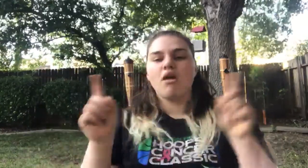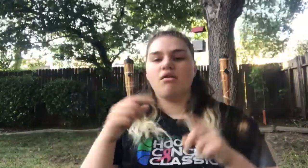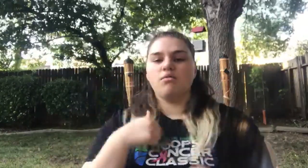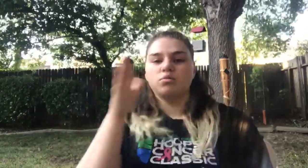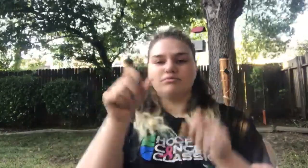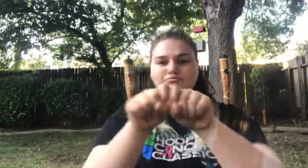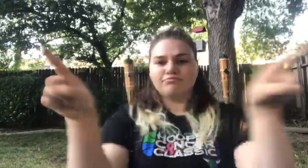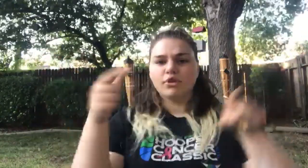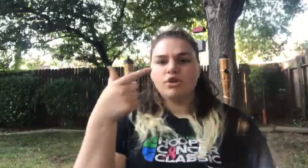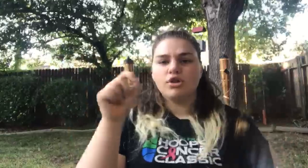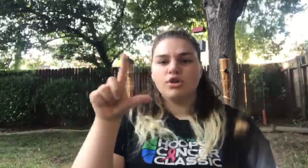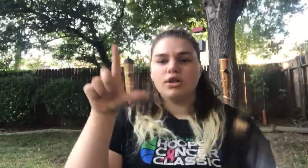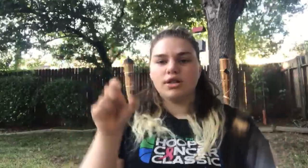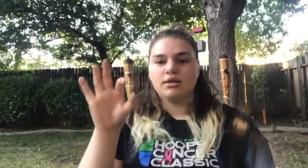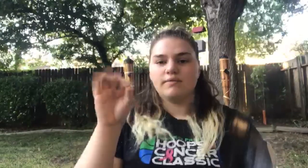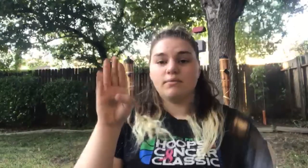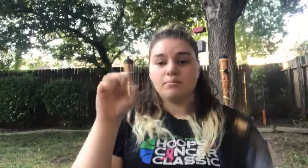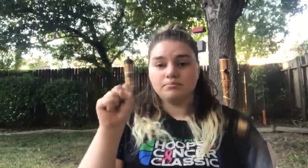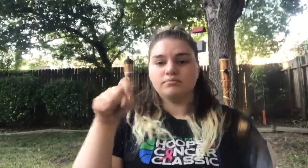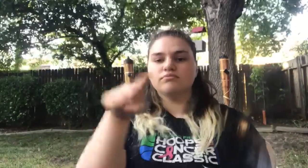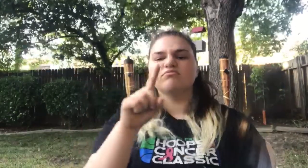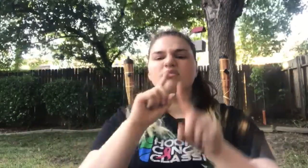I will send the Google Forms to your email.